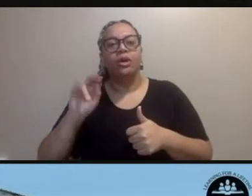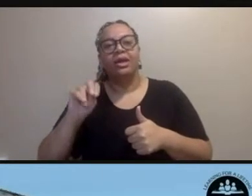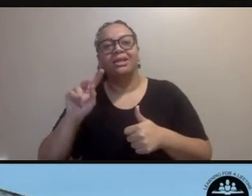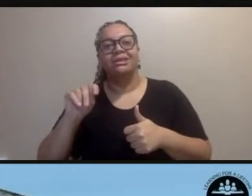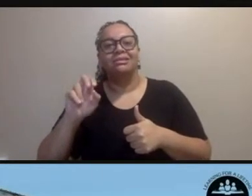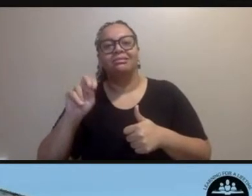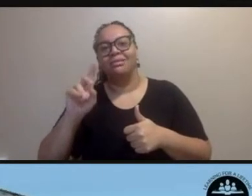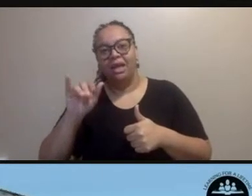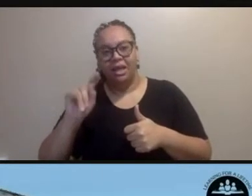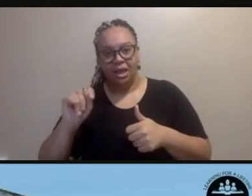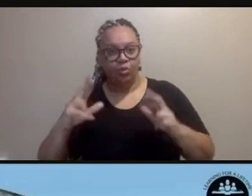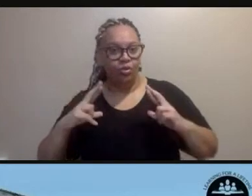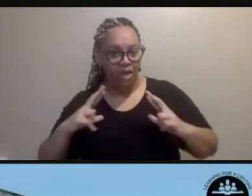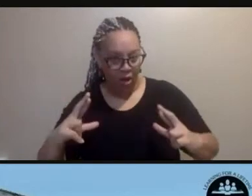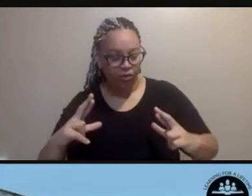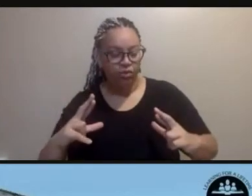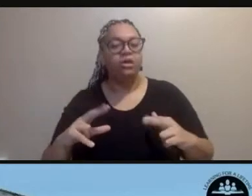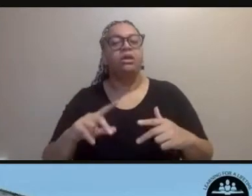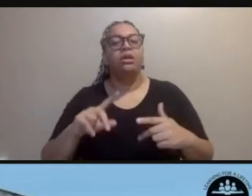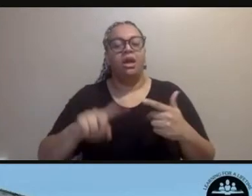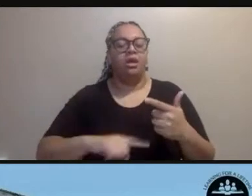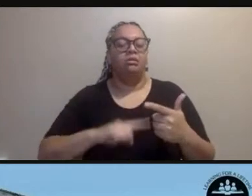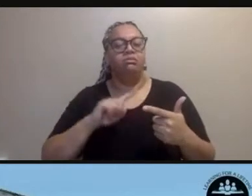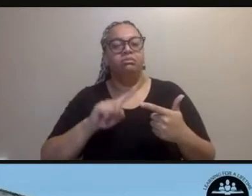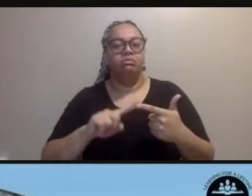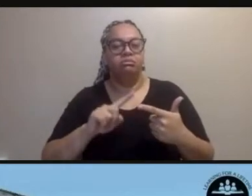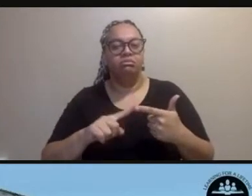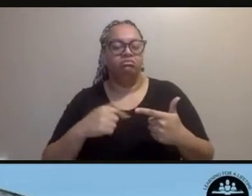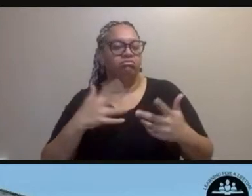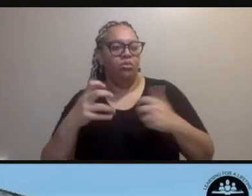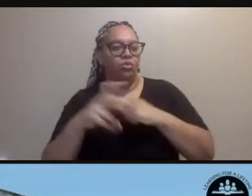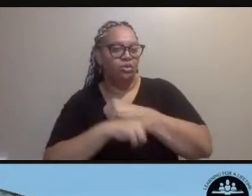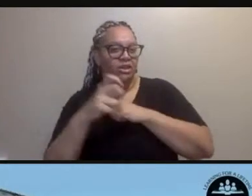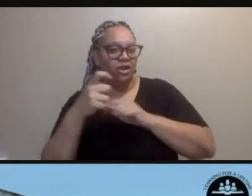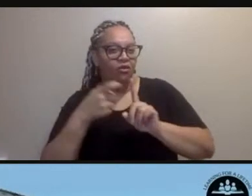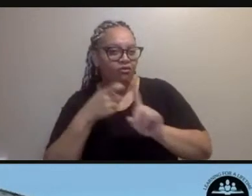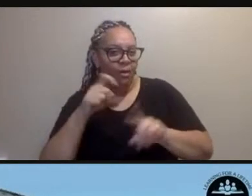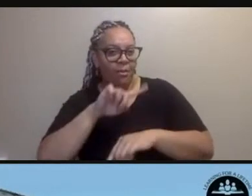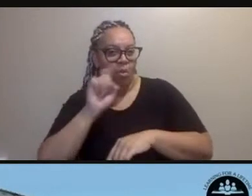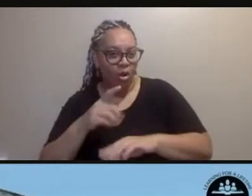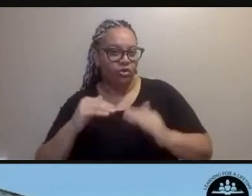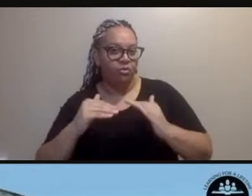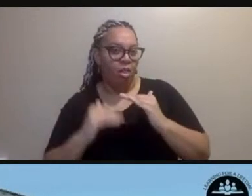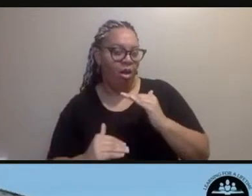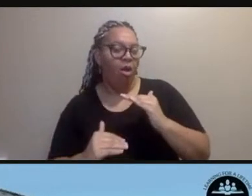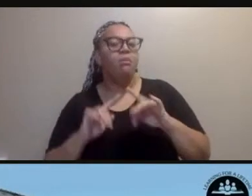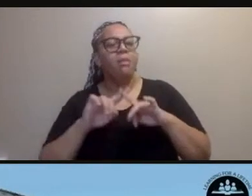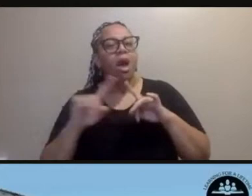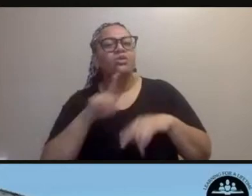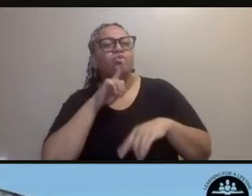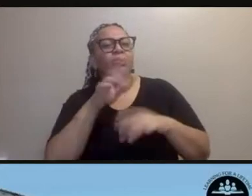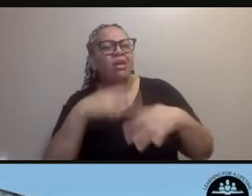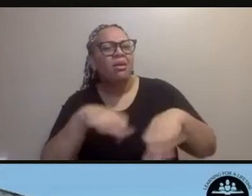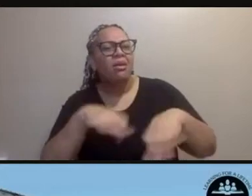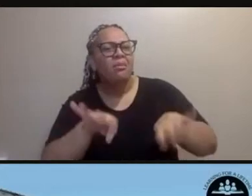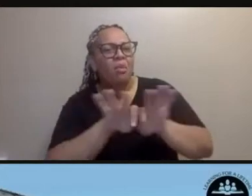THE TWO MAIN ONES IS WE'VE GOT